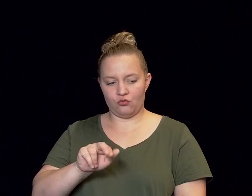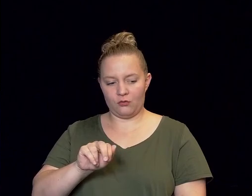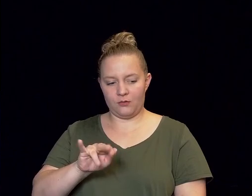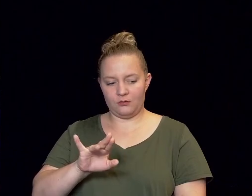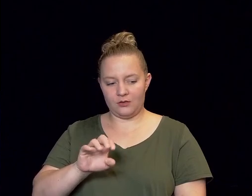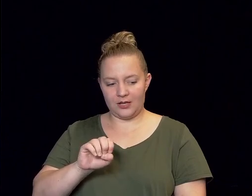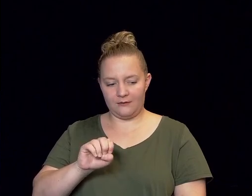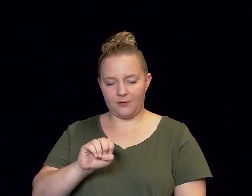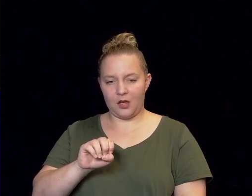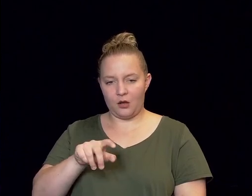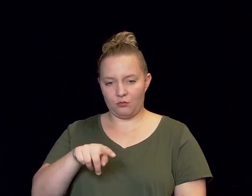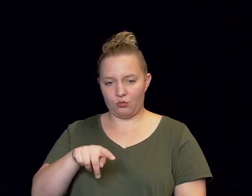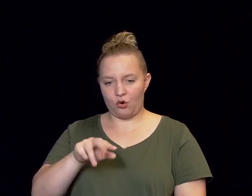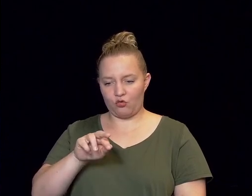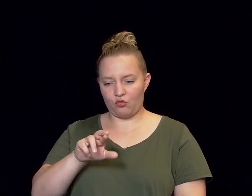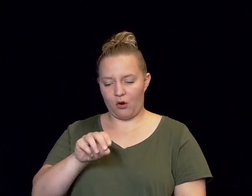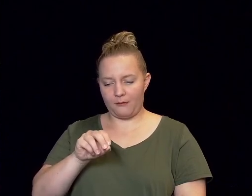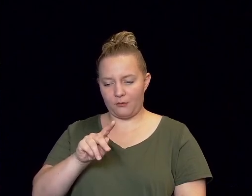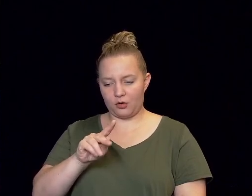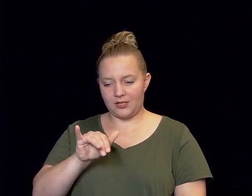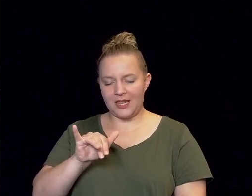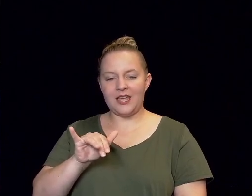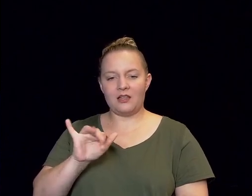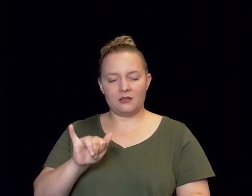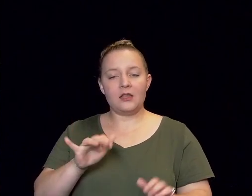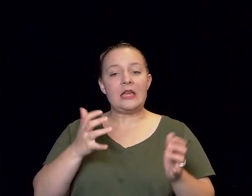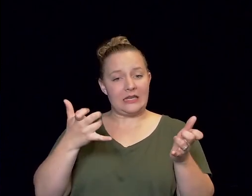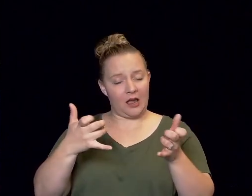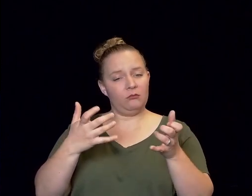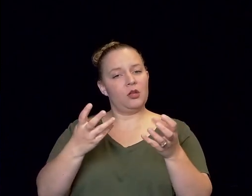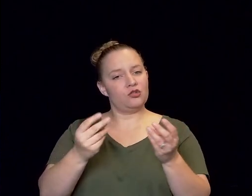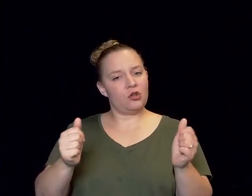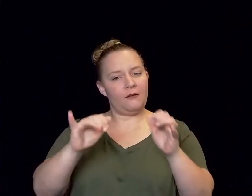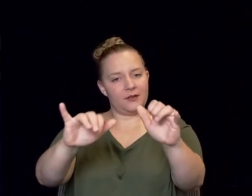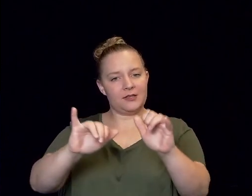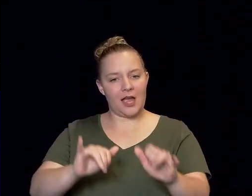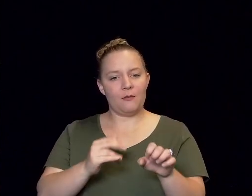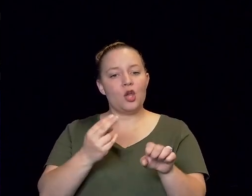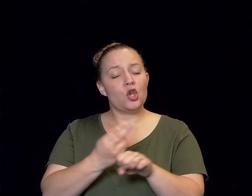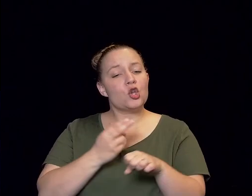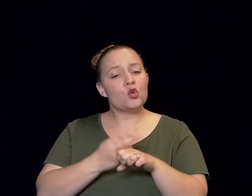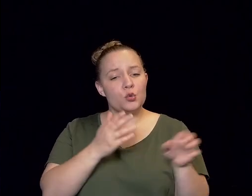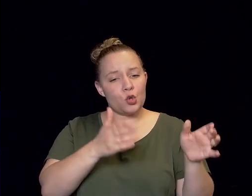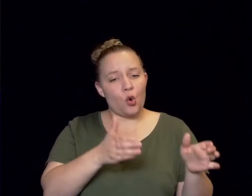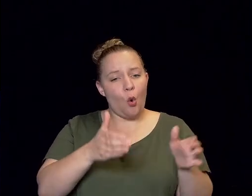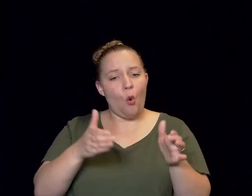going to solve that exact same question but only this time using the order of operations. So again,